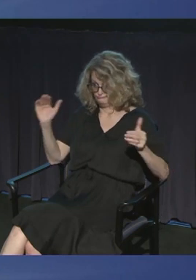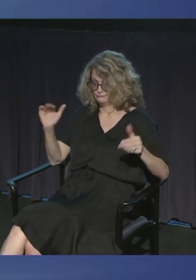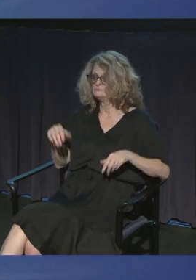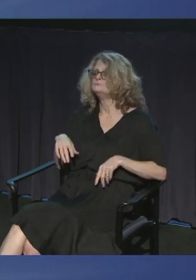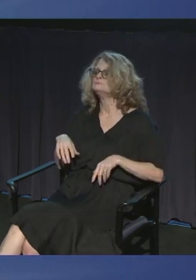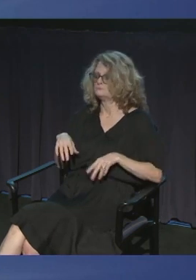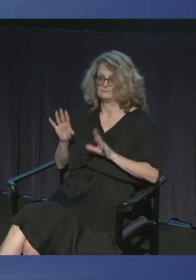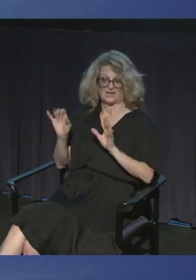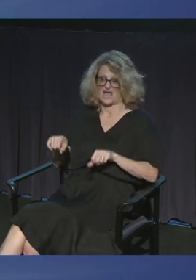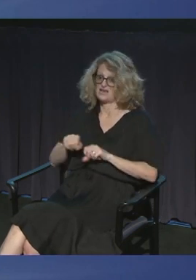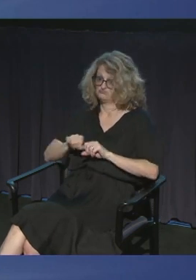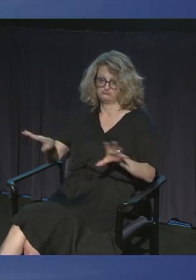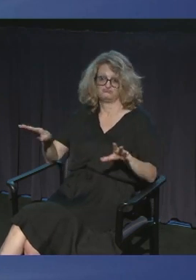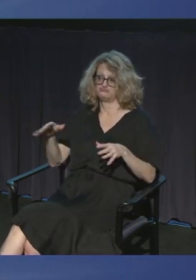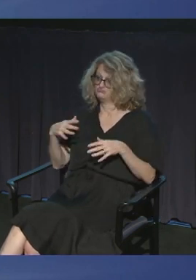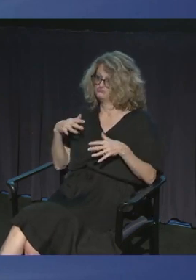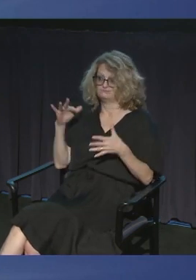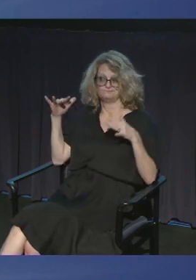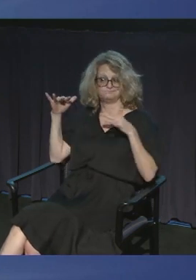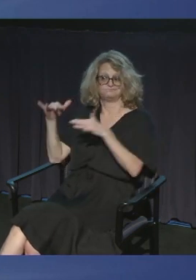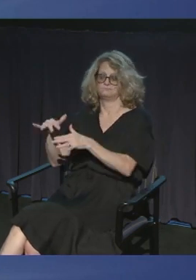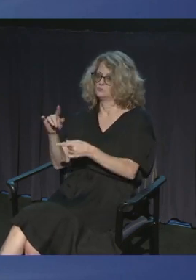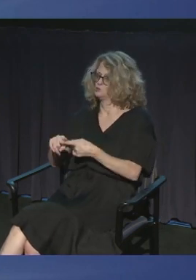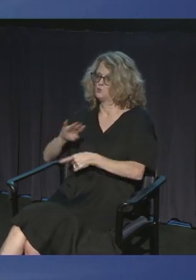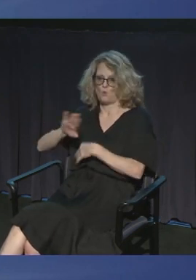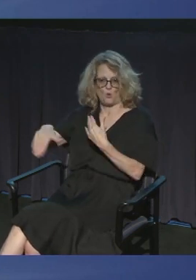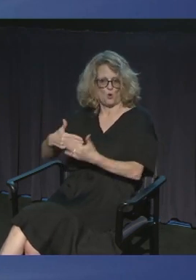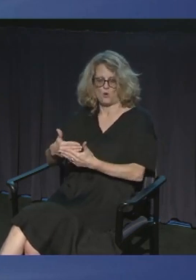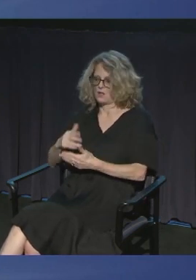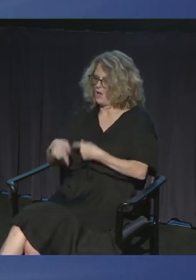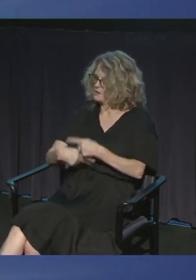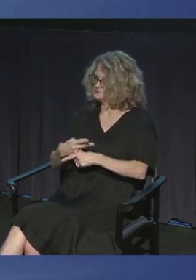MOUSE CANCER AND WAS ABLE TO GO INTO ALL SORTS OF CANCER CELLS. WHAT WE DO KNOW IS THAT CANCER